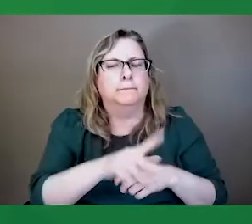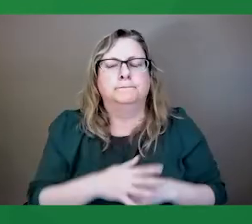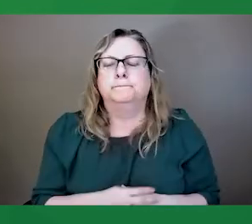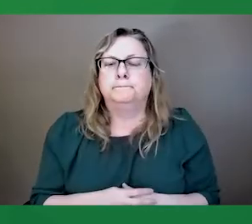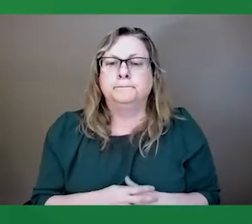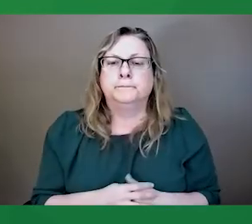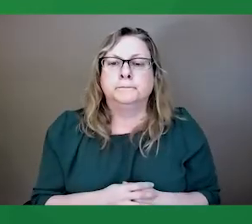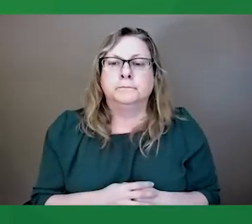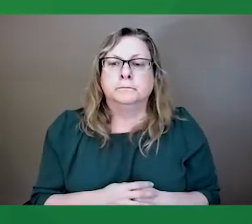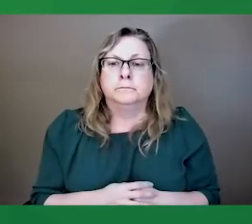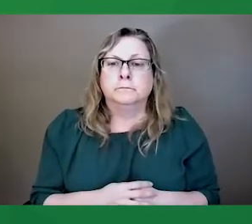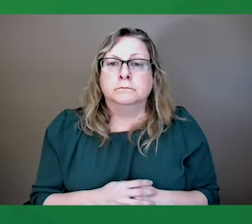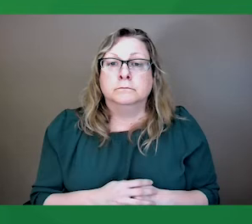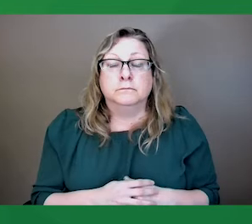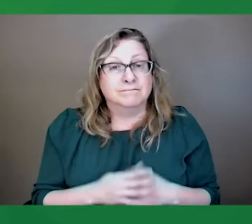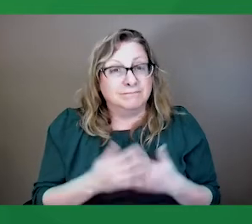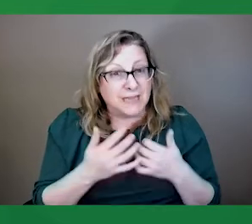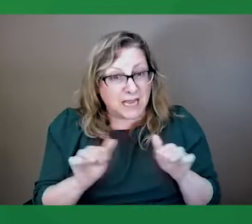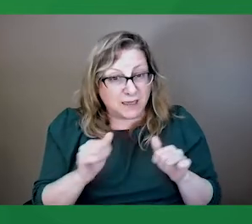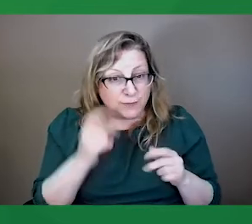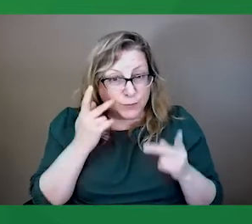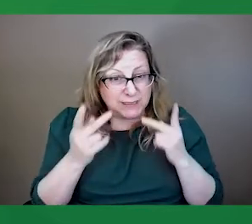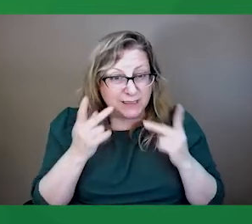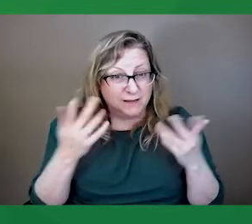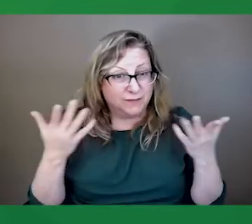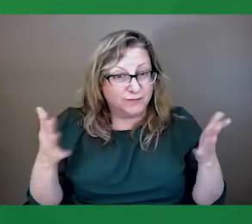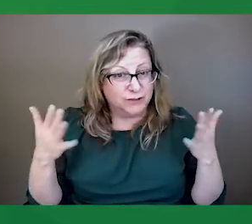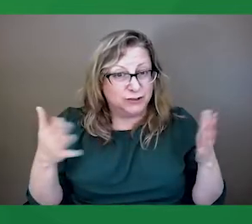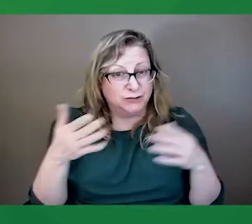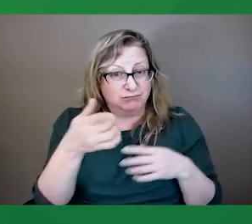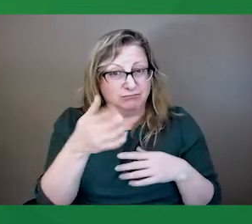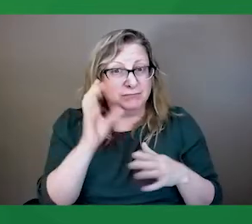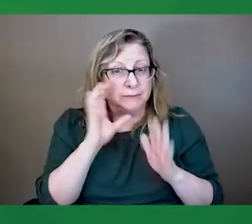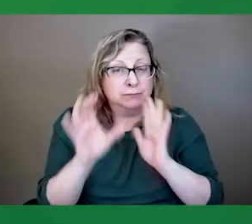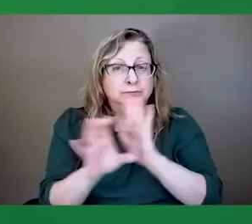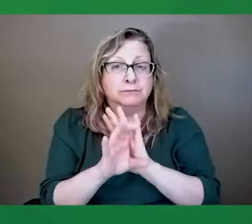Are any of you familiar with the image that's on screen